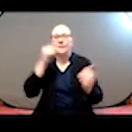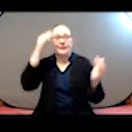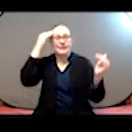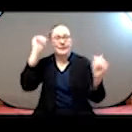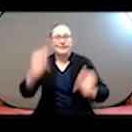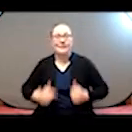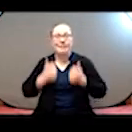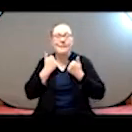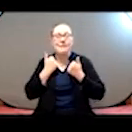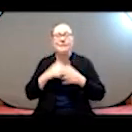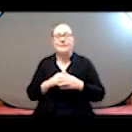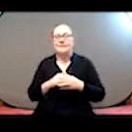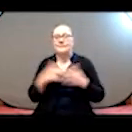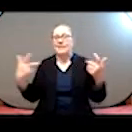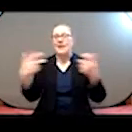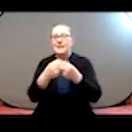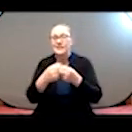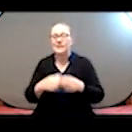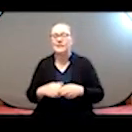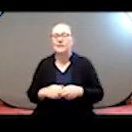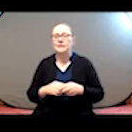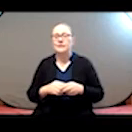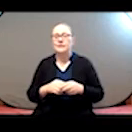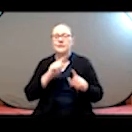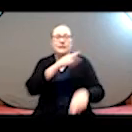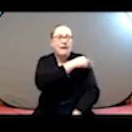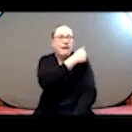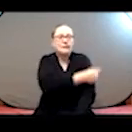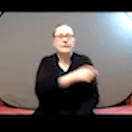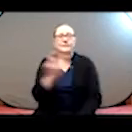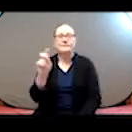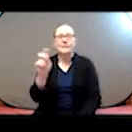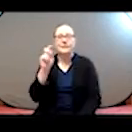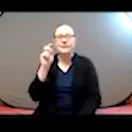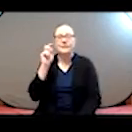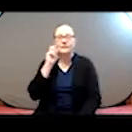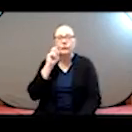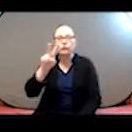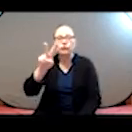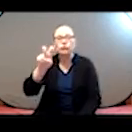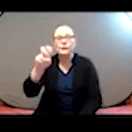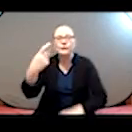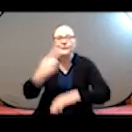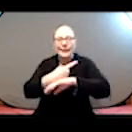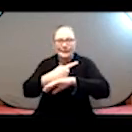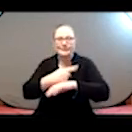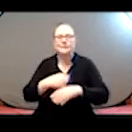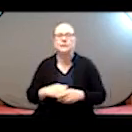the the car accident. He was in the hospital in Phoenix for 200 days actually and they feared